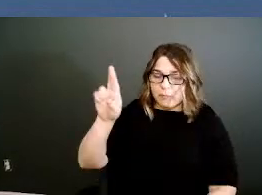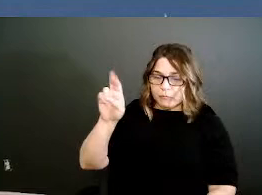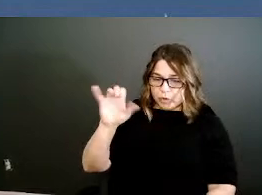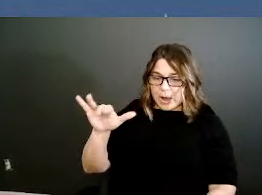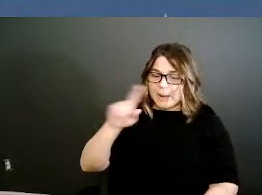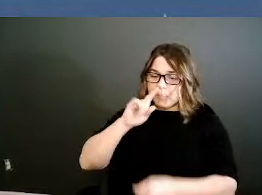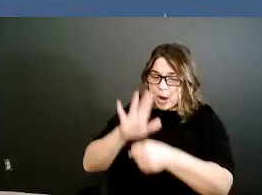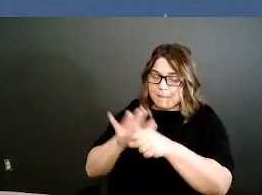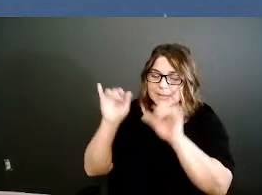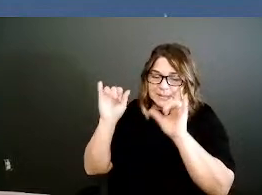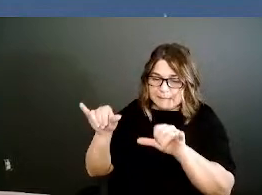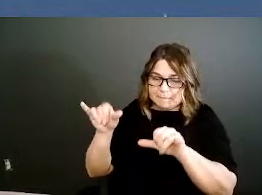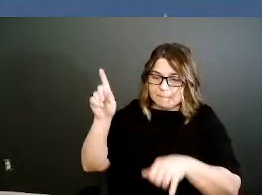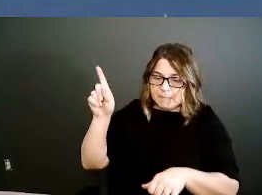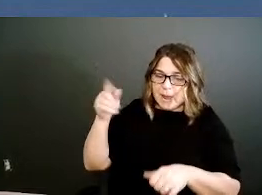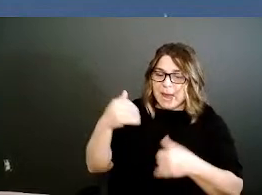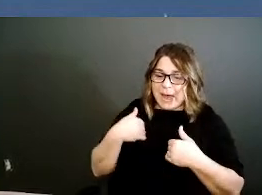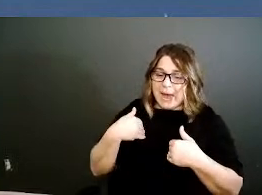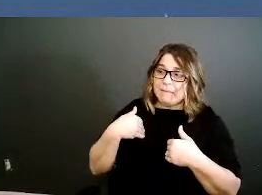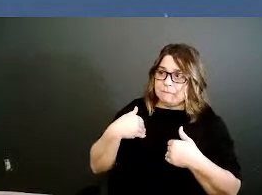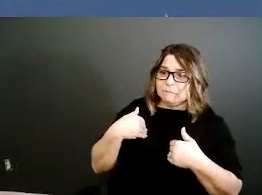NOW WE HAVE MORE PROMISES, MORE MONEY AND THE VOTE BY